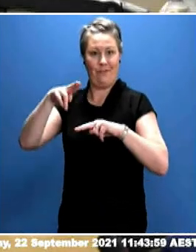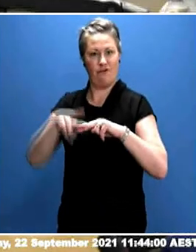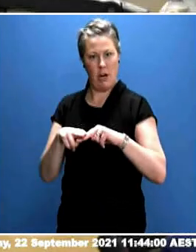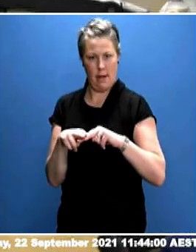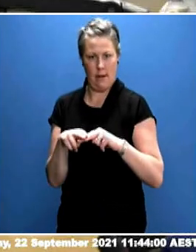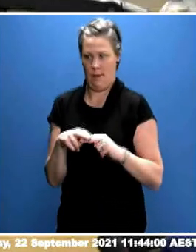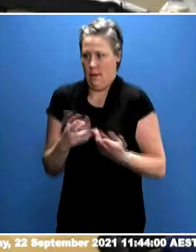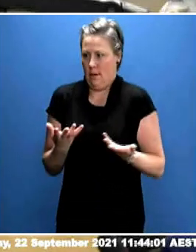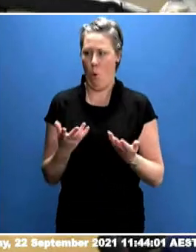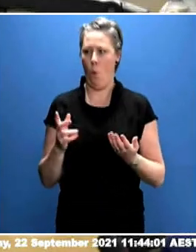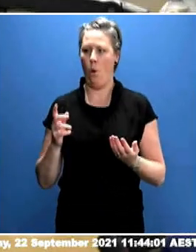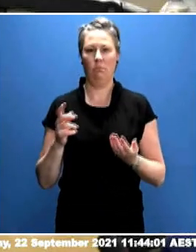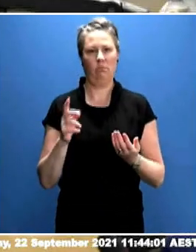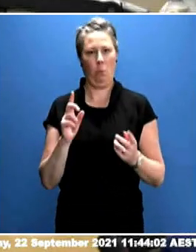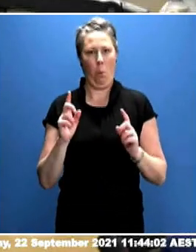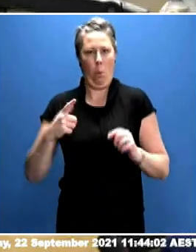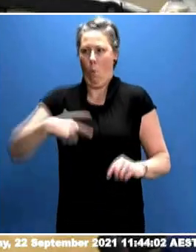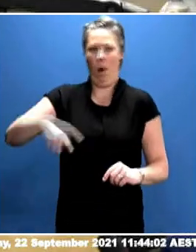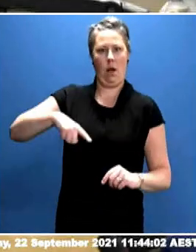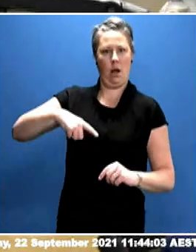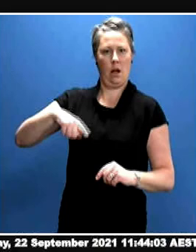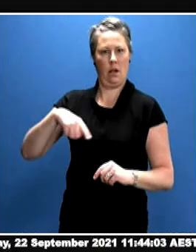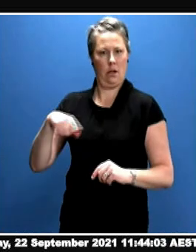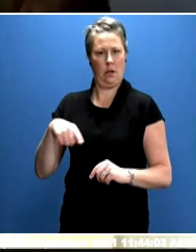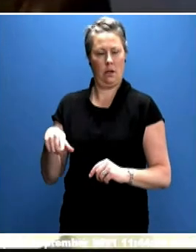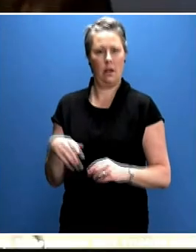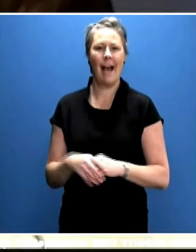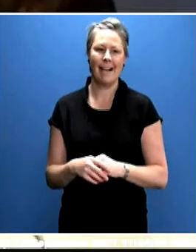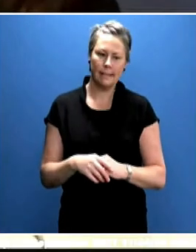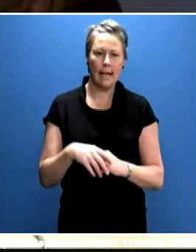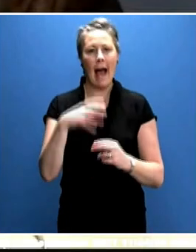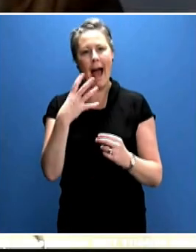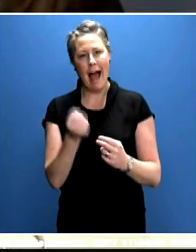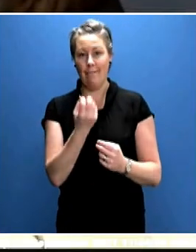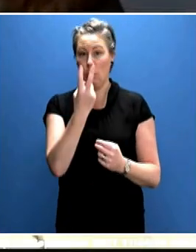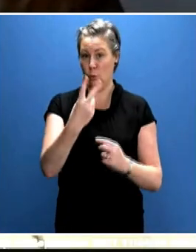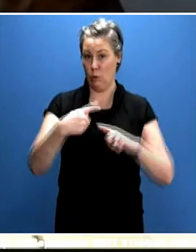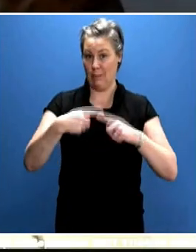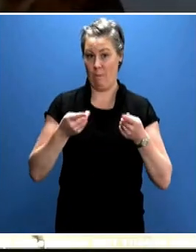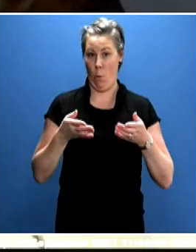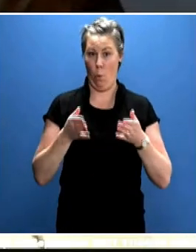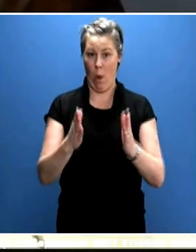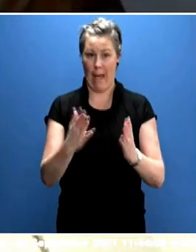into the Kath French Centre? Yes, there are two different pathways depending on whether the child